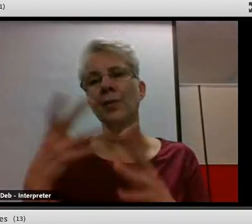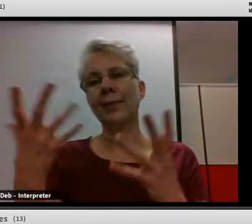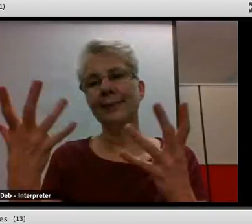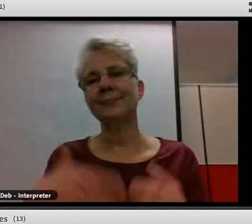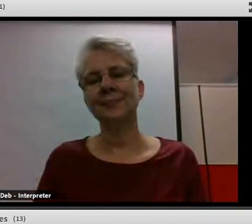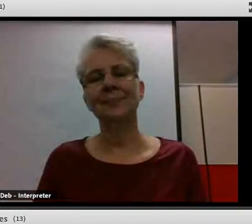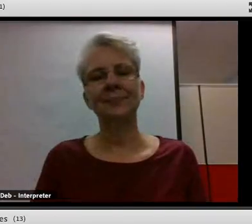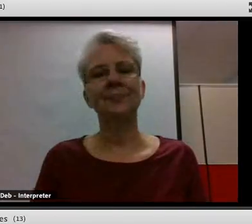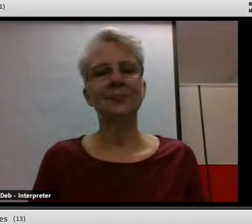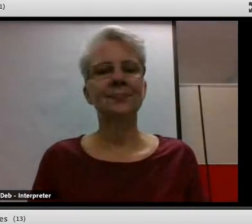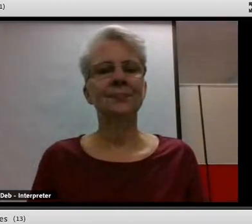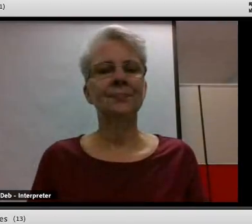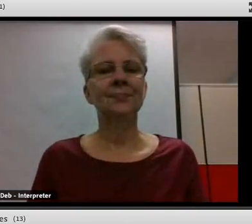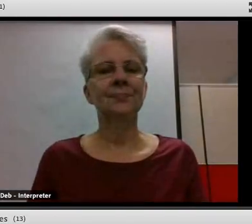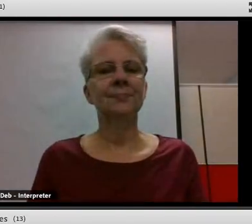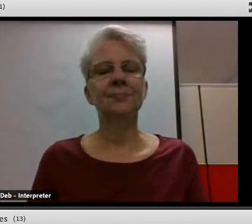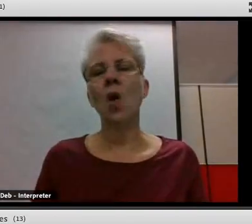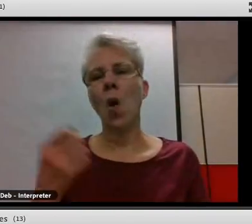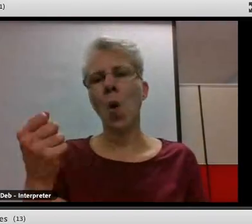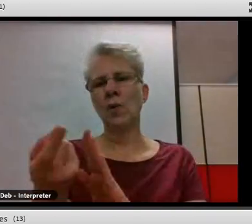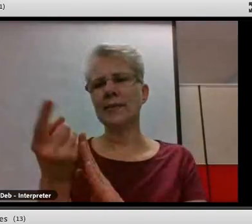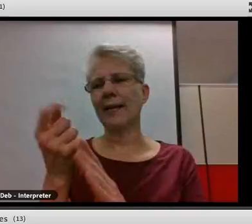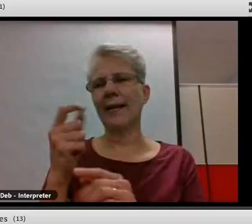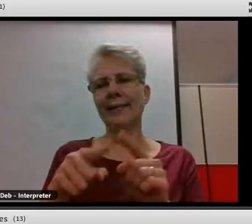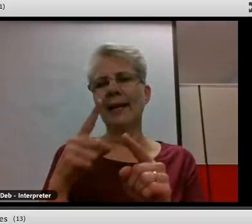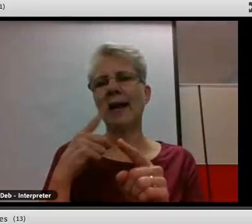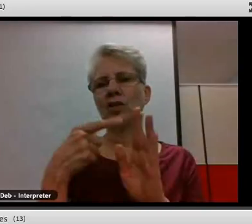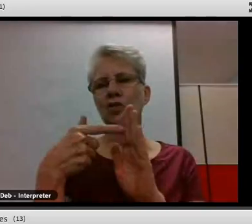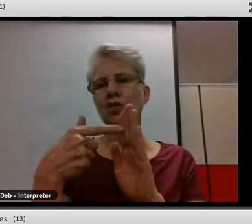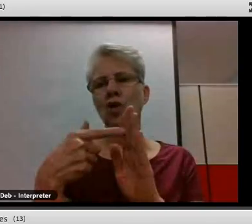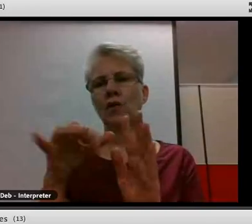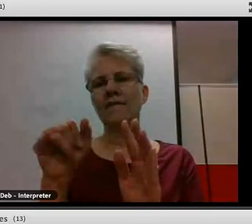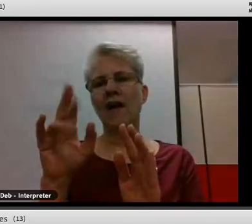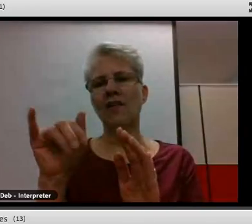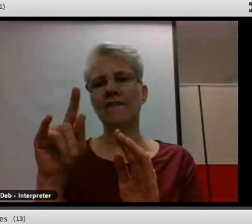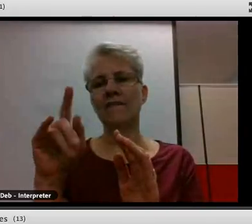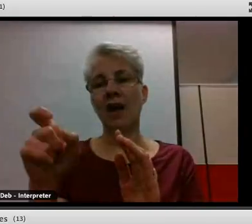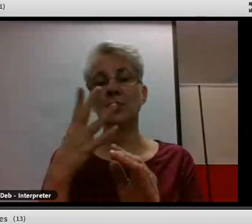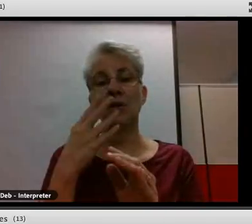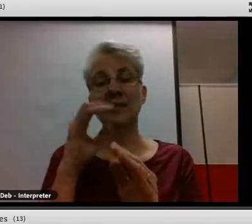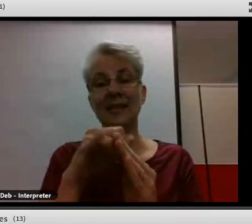These cases deal more with technology and print disability.